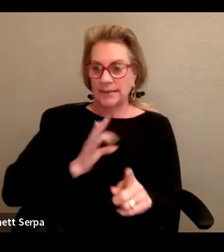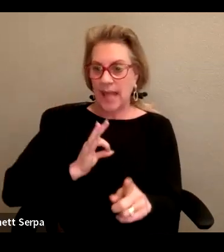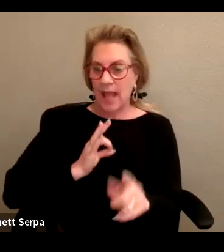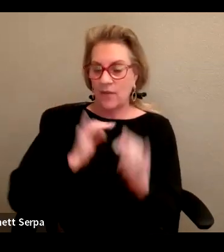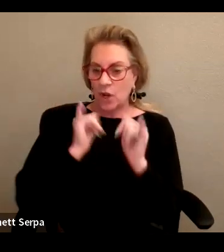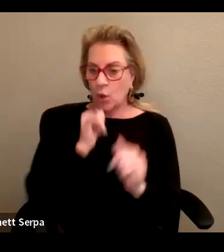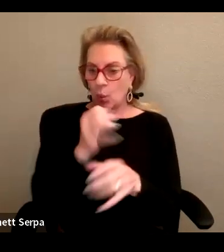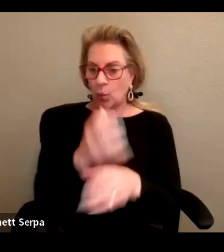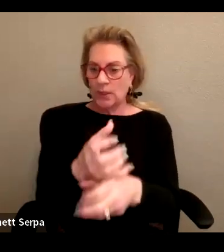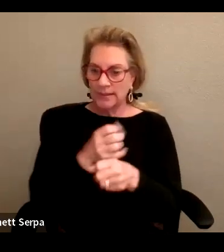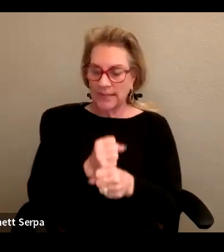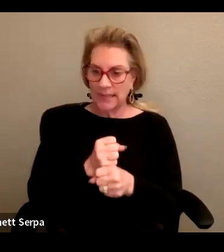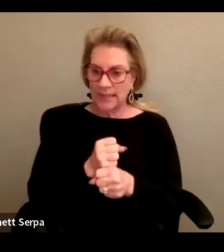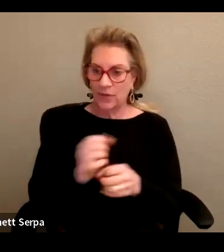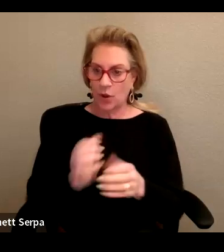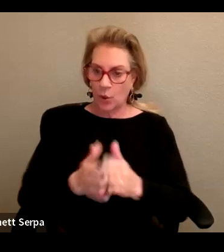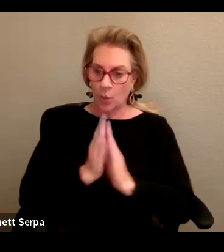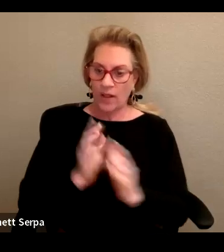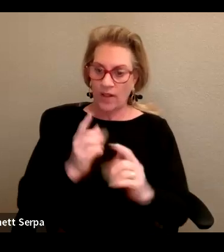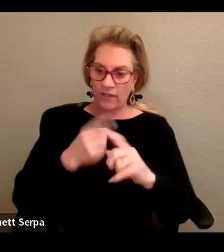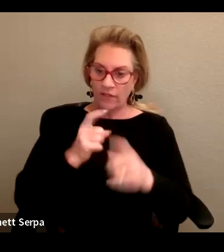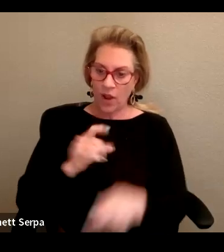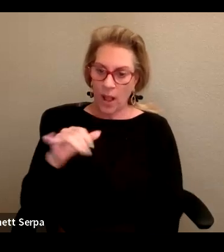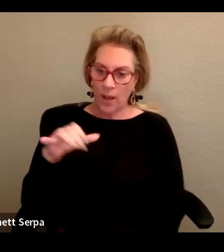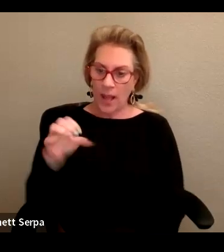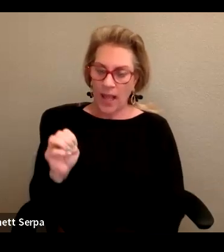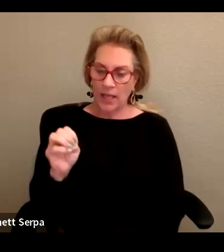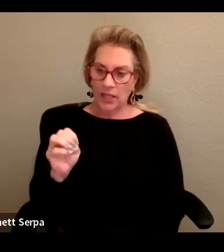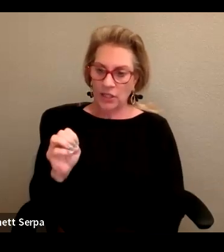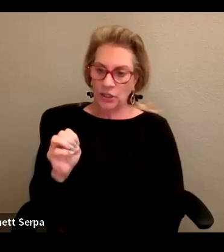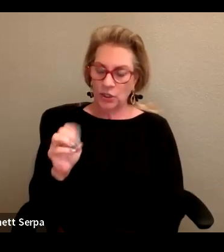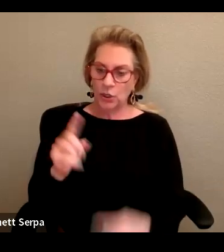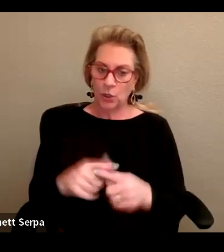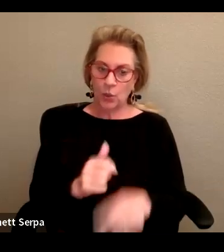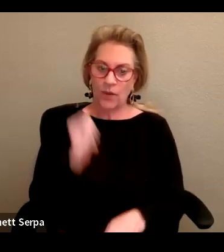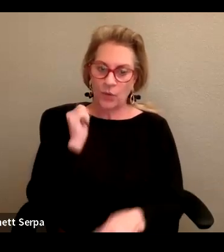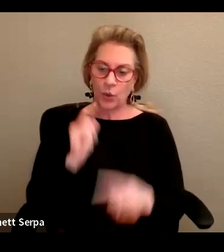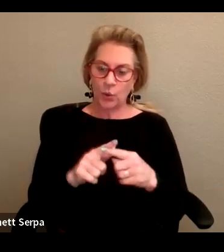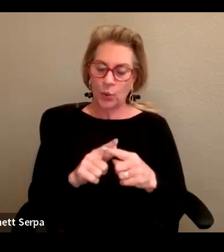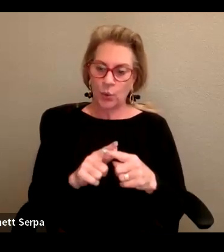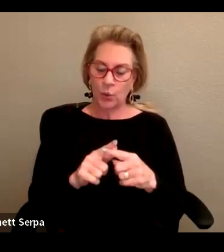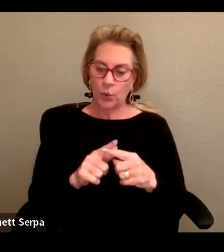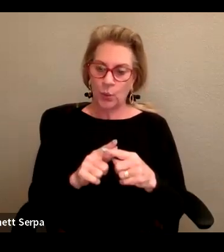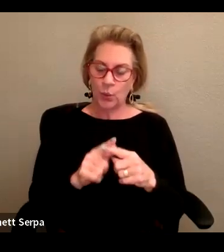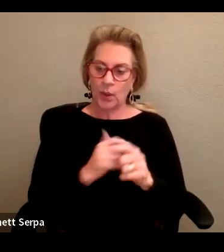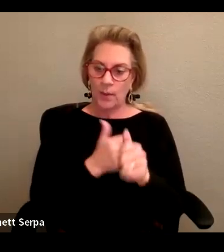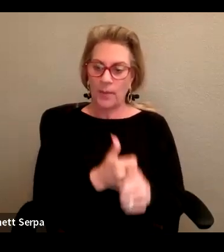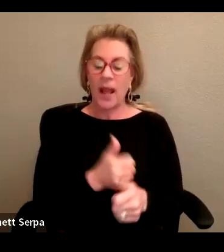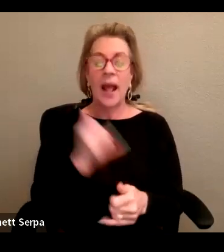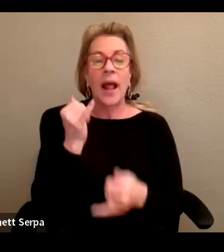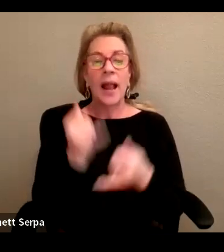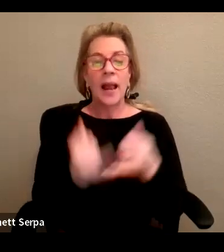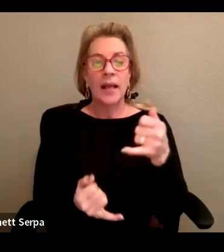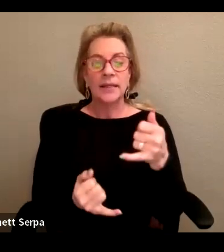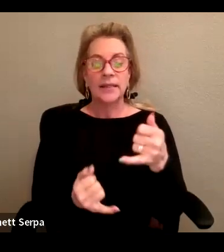receives this request from Ice from refusing to comply lastly the um as I mentioned the